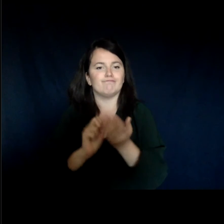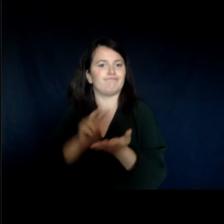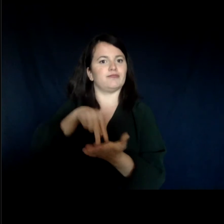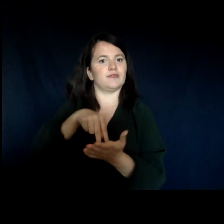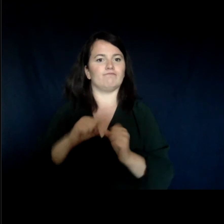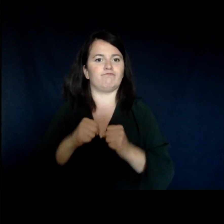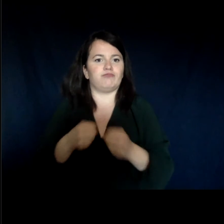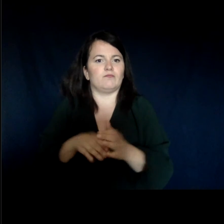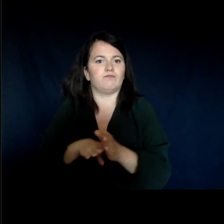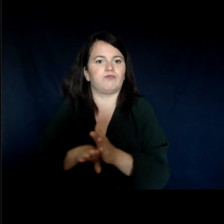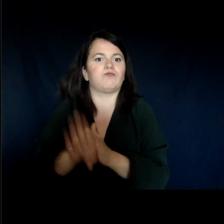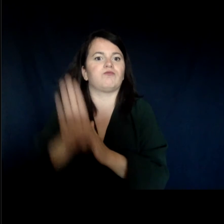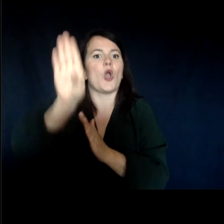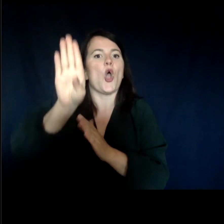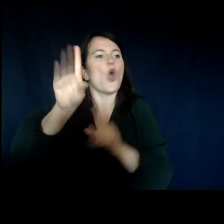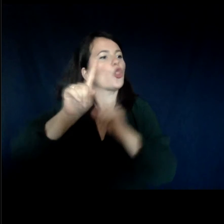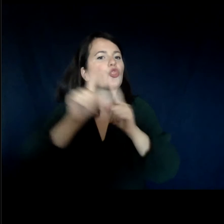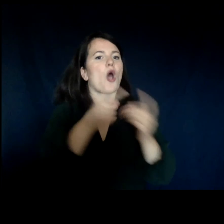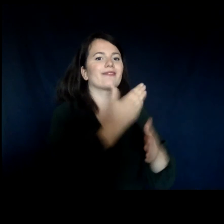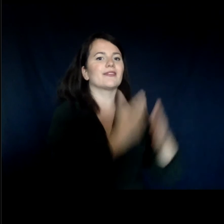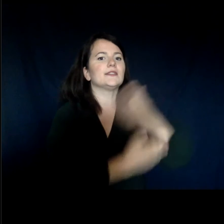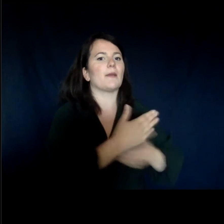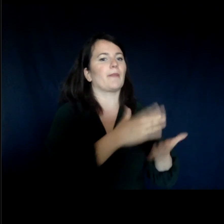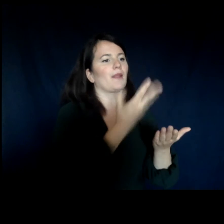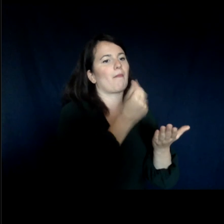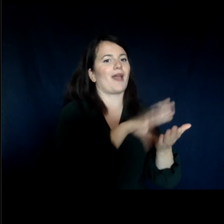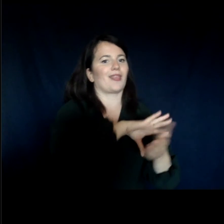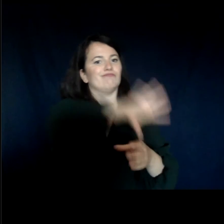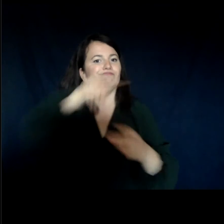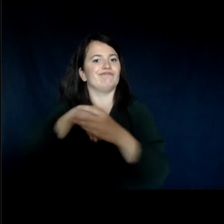of persons with a disability and their support services.